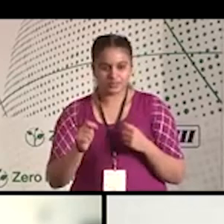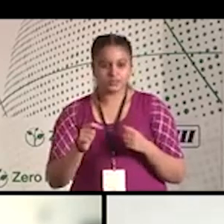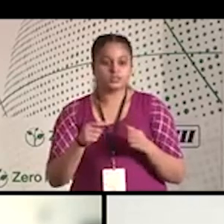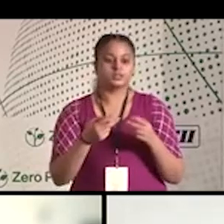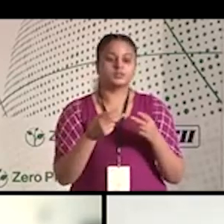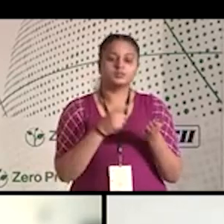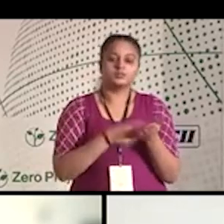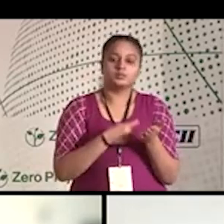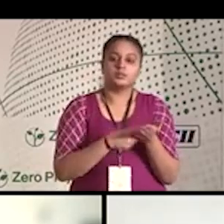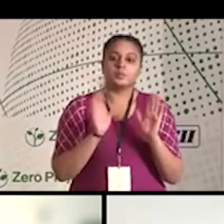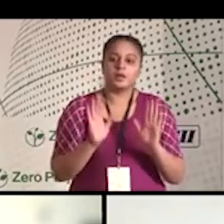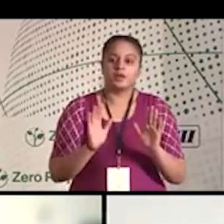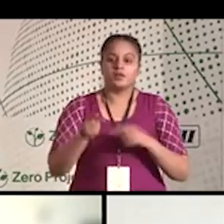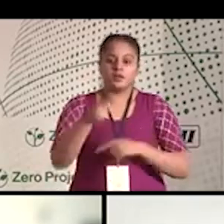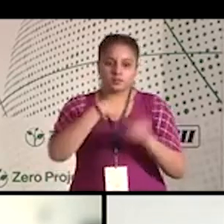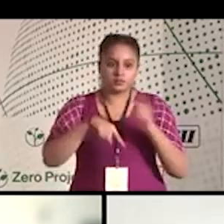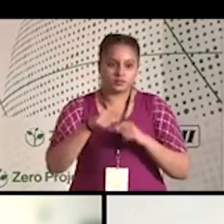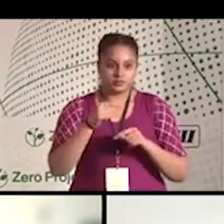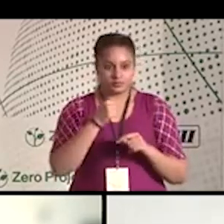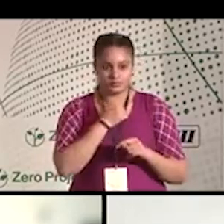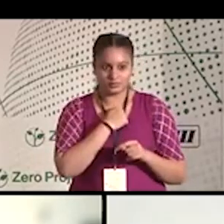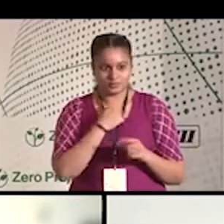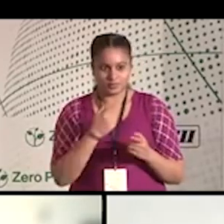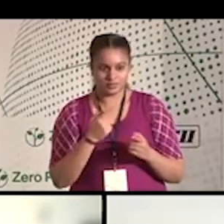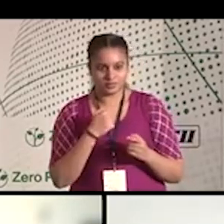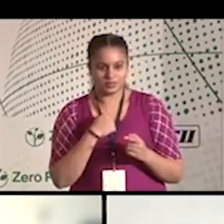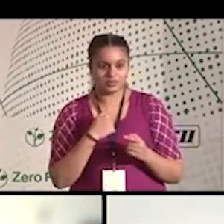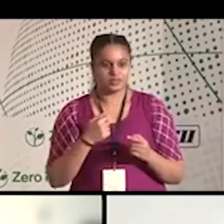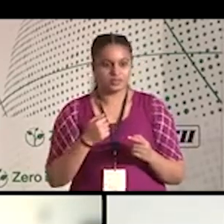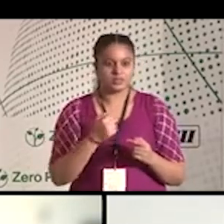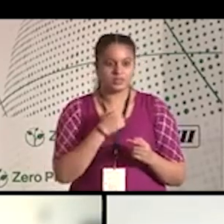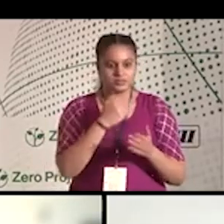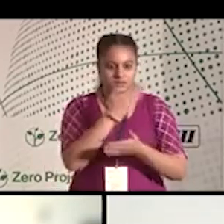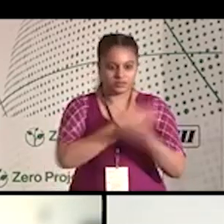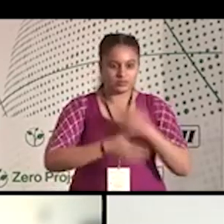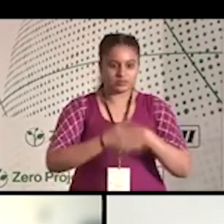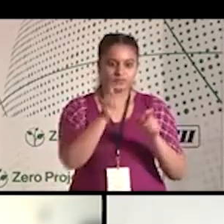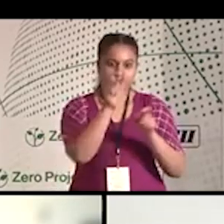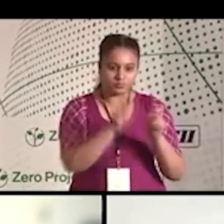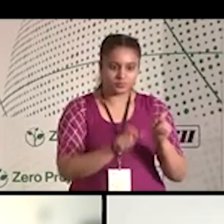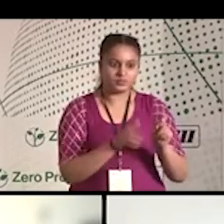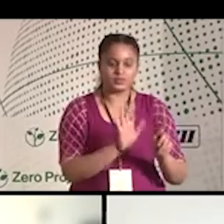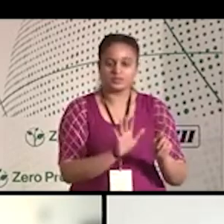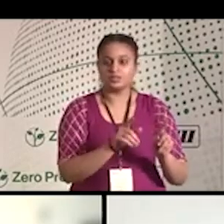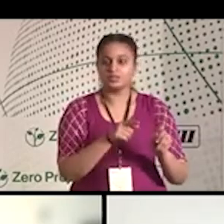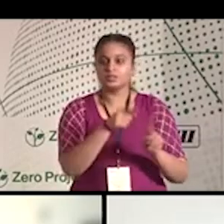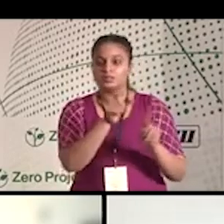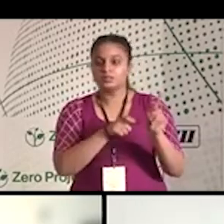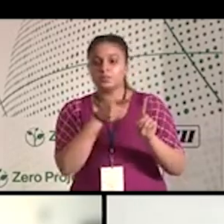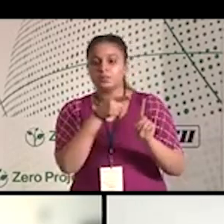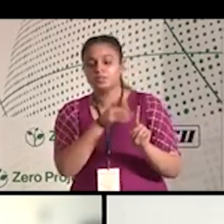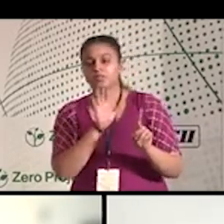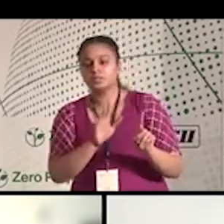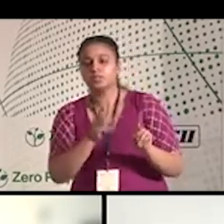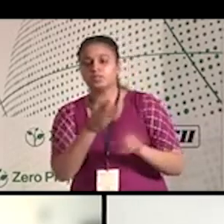So I get really resentful of, as a disabled person always been told, we should be grateful. We should be grateful we have this.